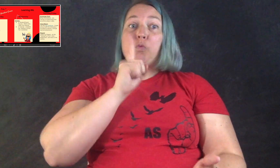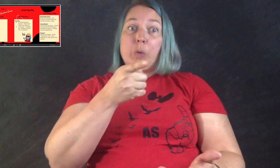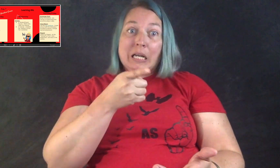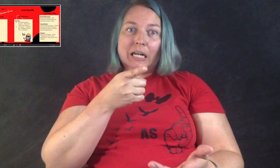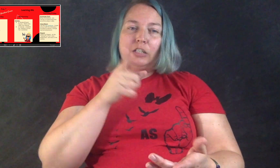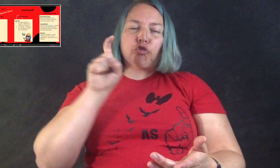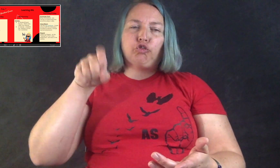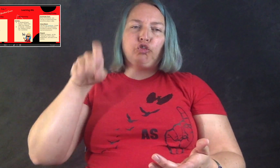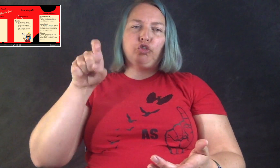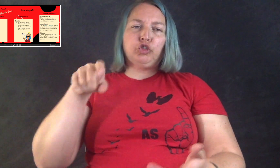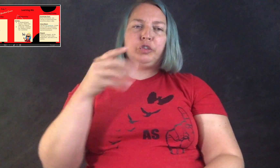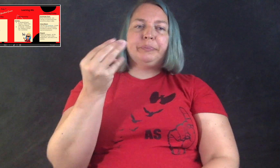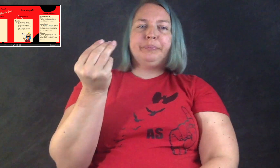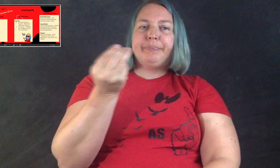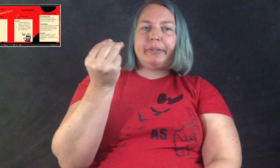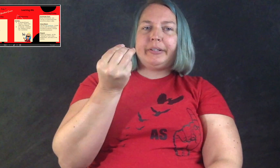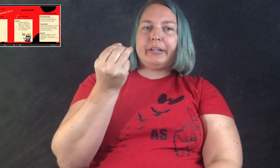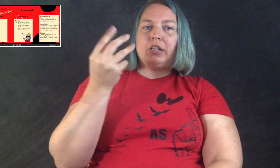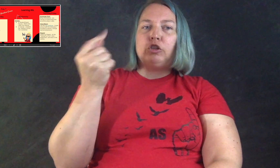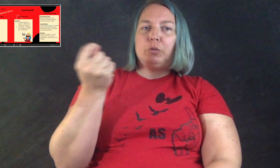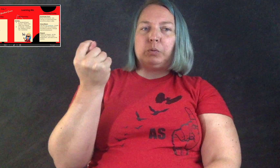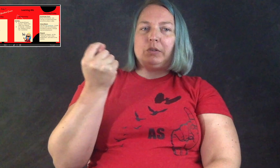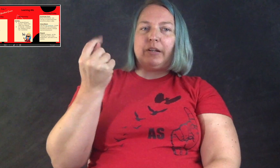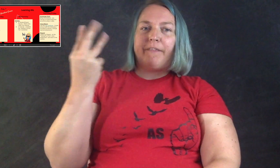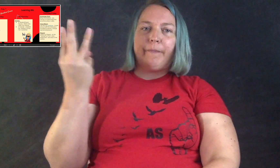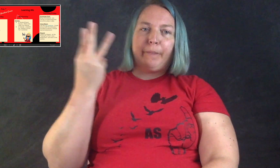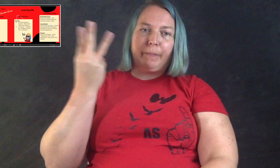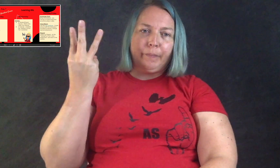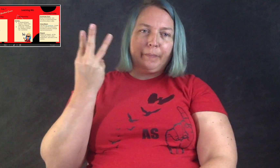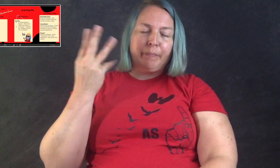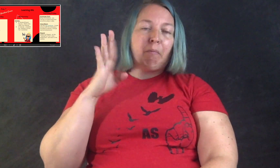Really our assignments will more likely be Monday, Tuesday, Wednesday.